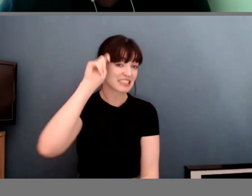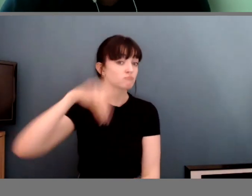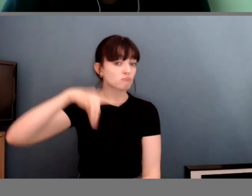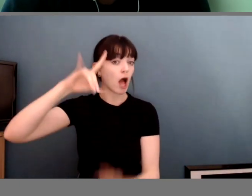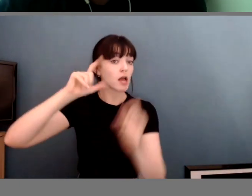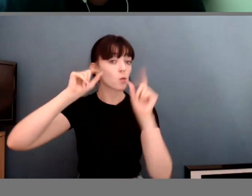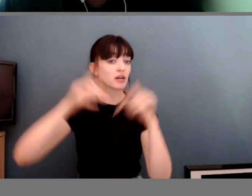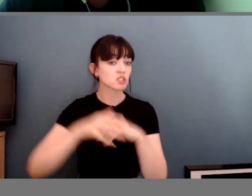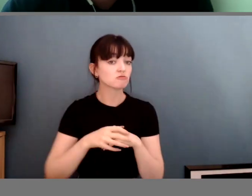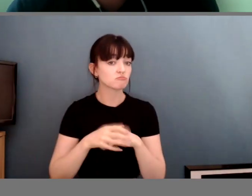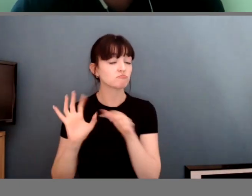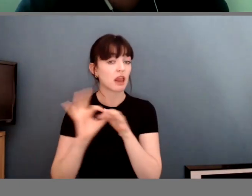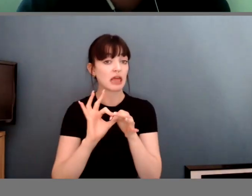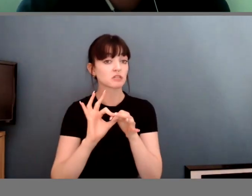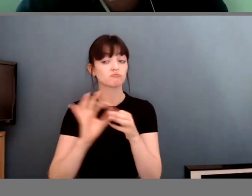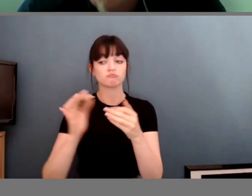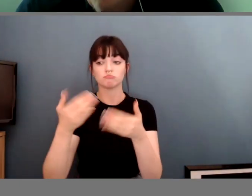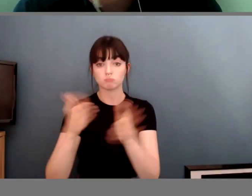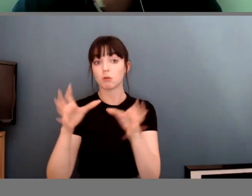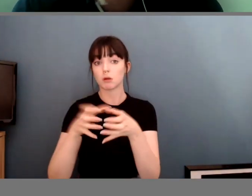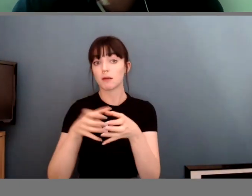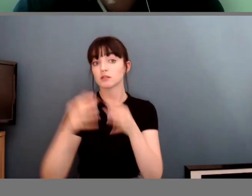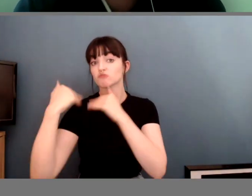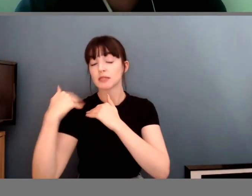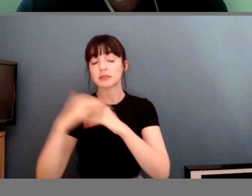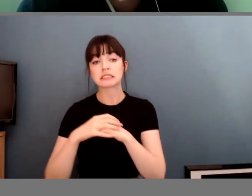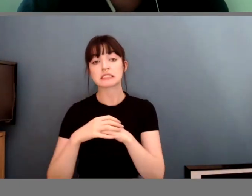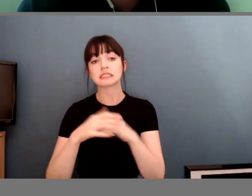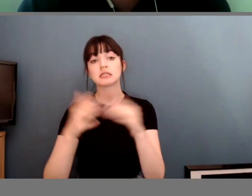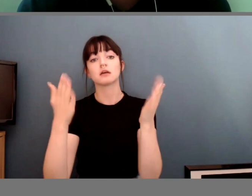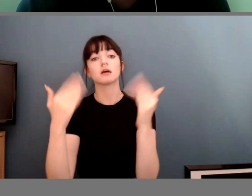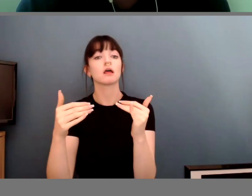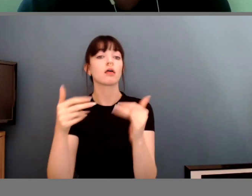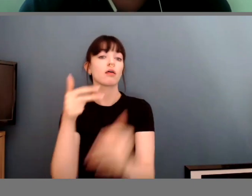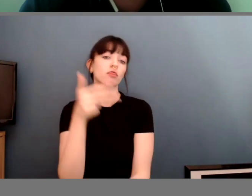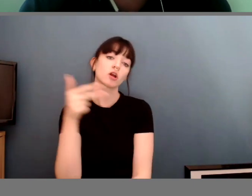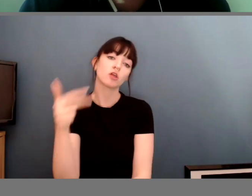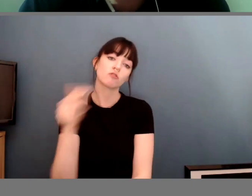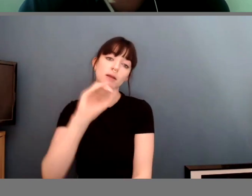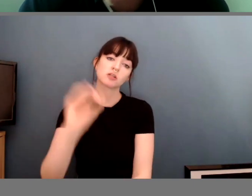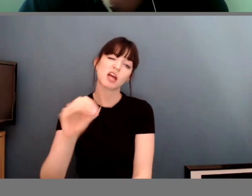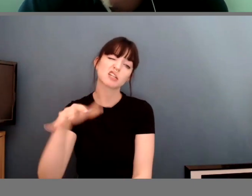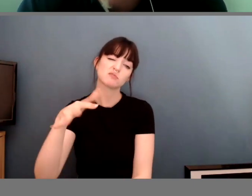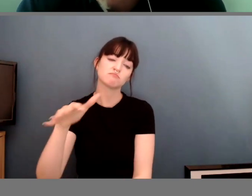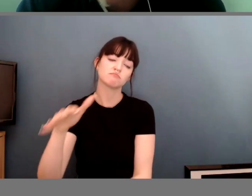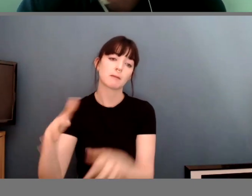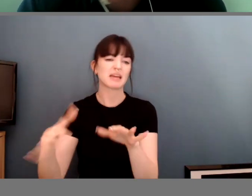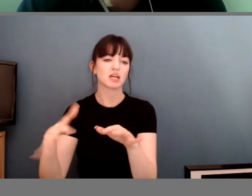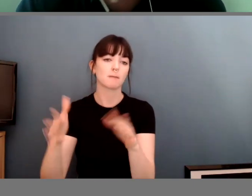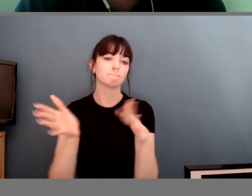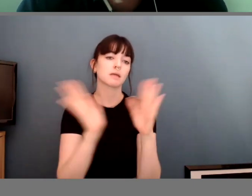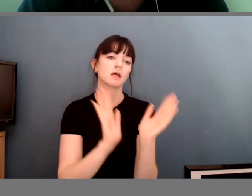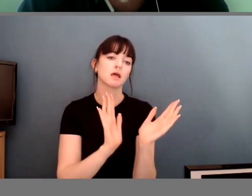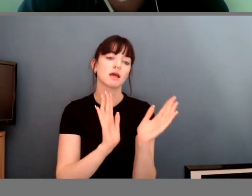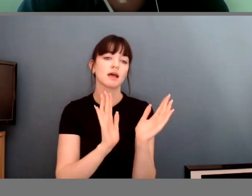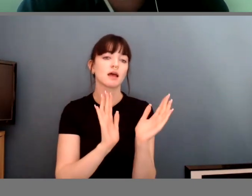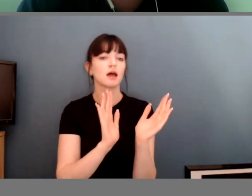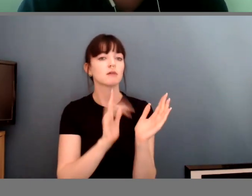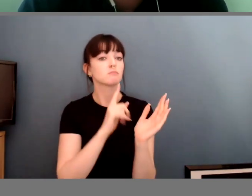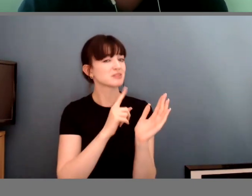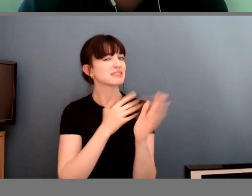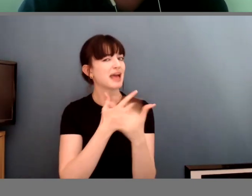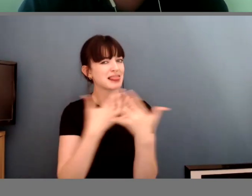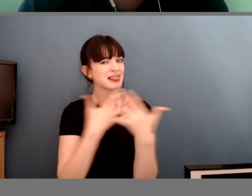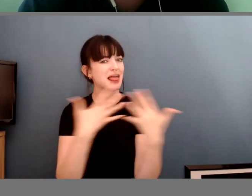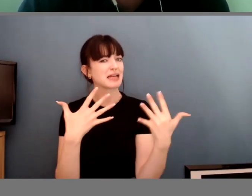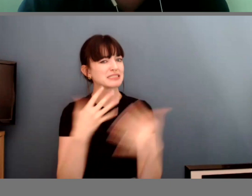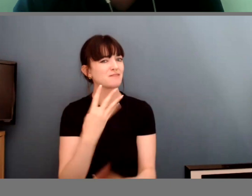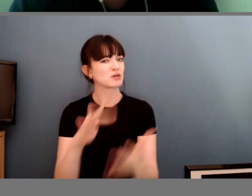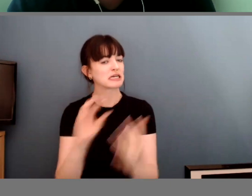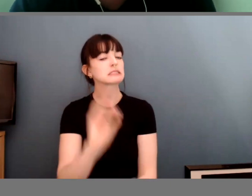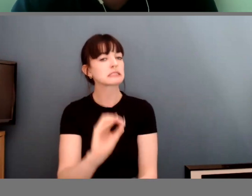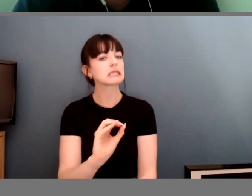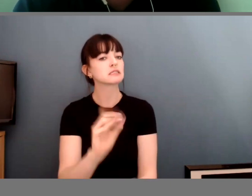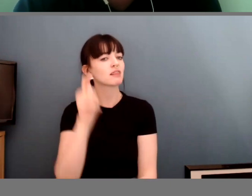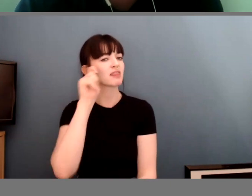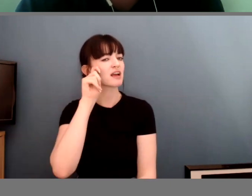about obligations under 25. 33% think there is a medium but quite a few, 49% think there is a low